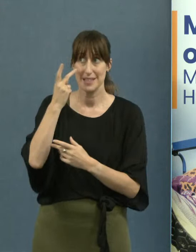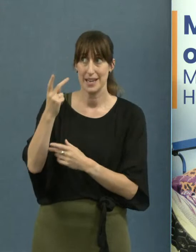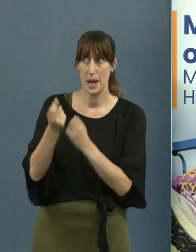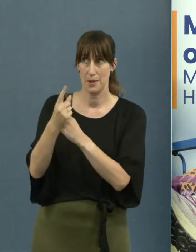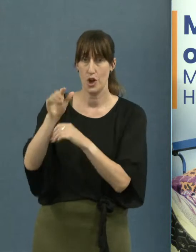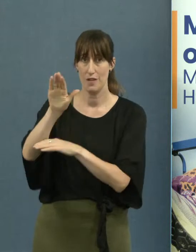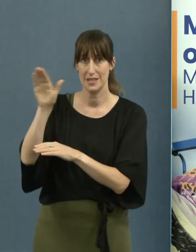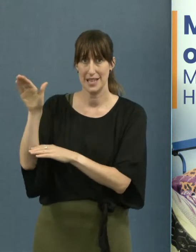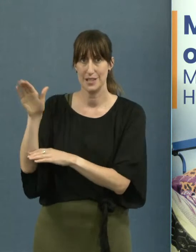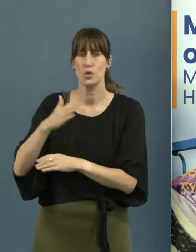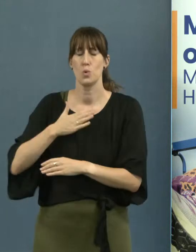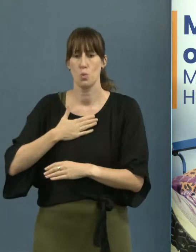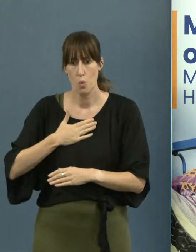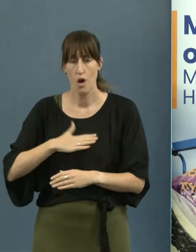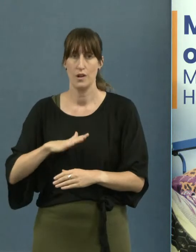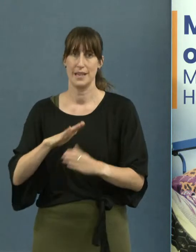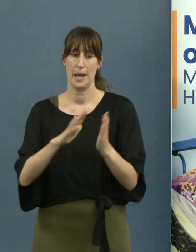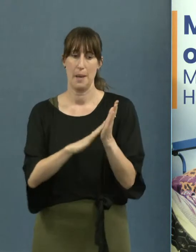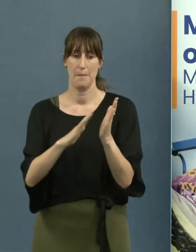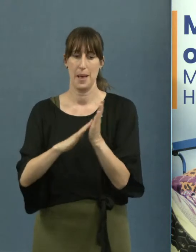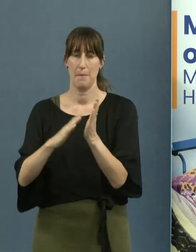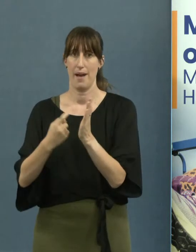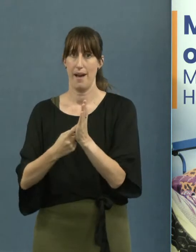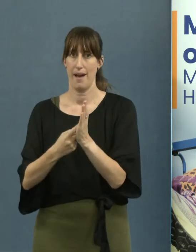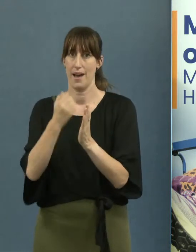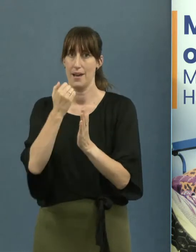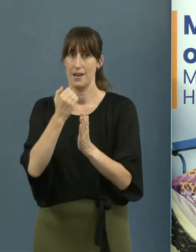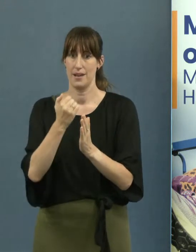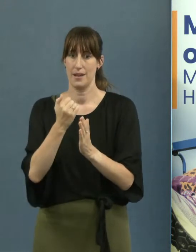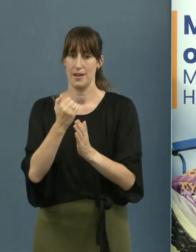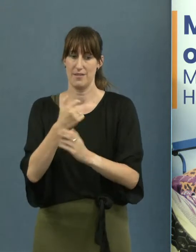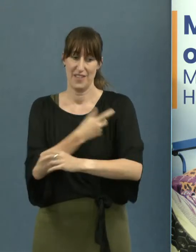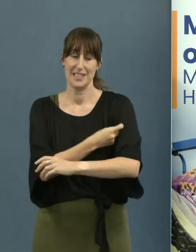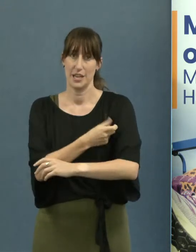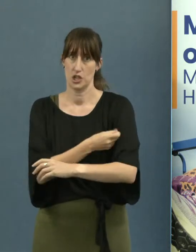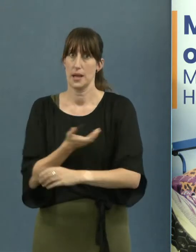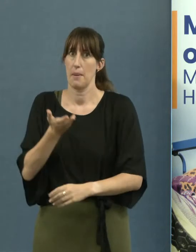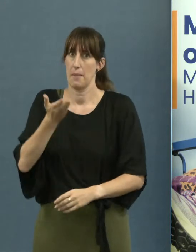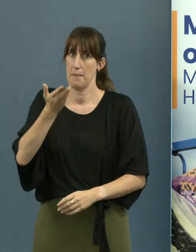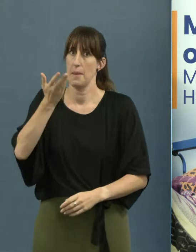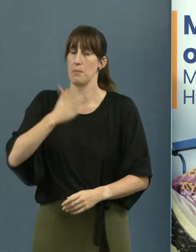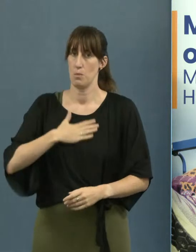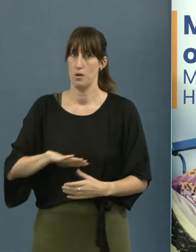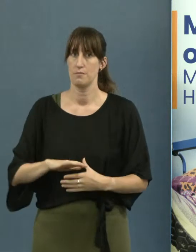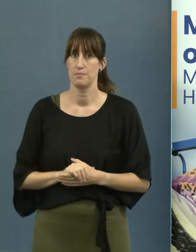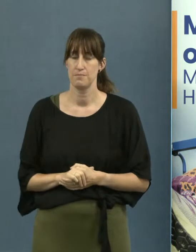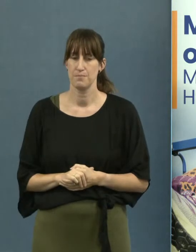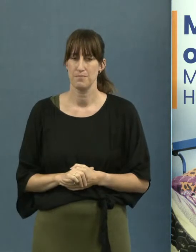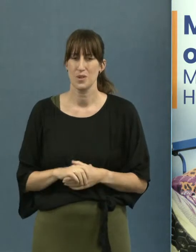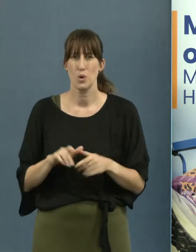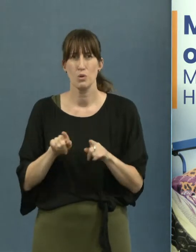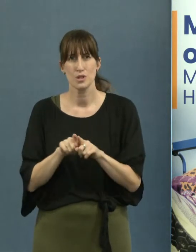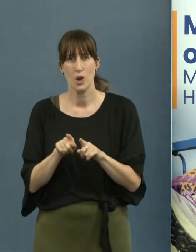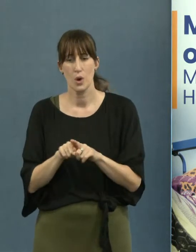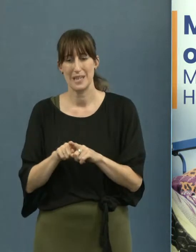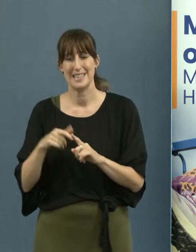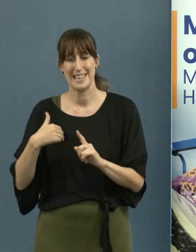up for our children who are due it at the 12 months and 15 months, but also, we need to do